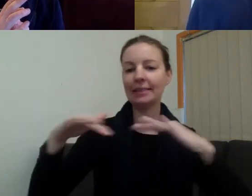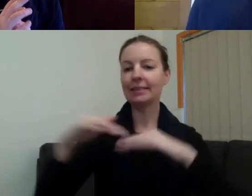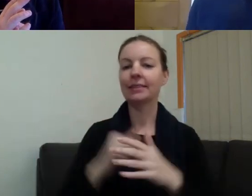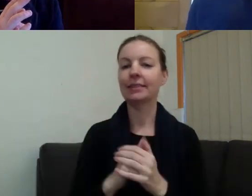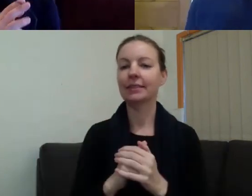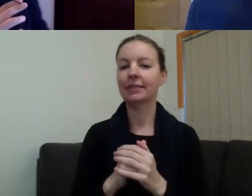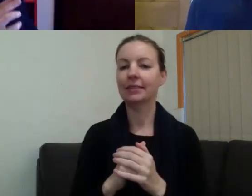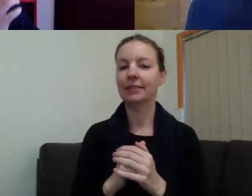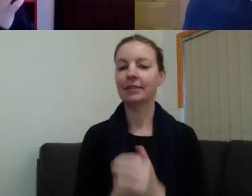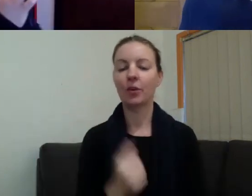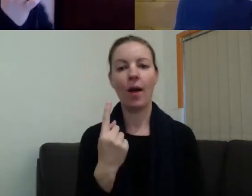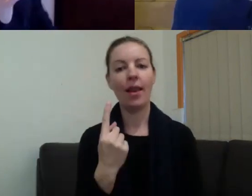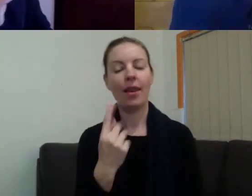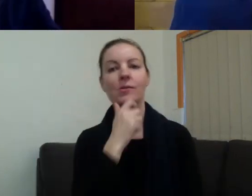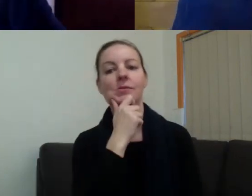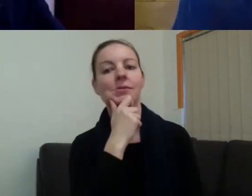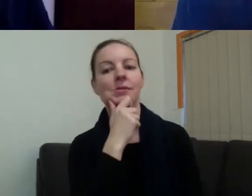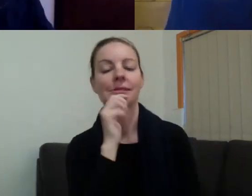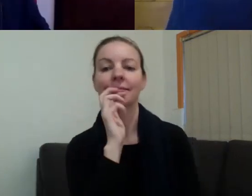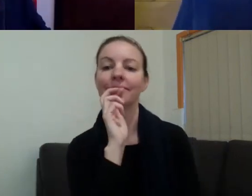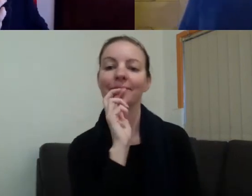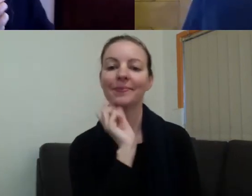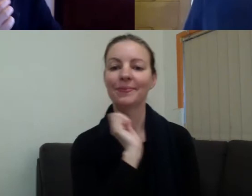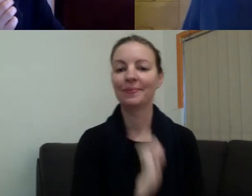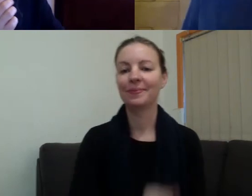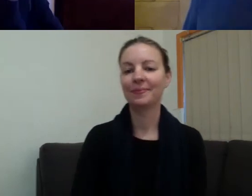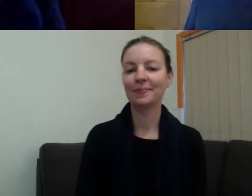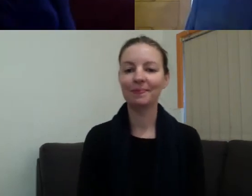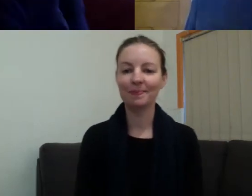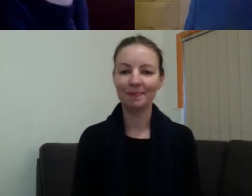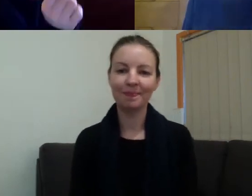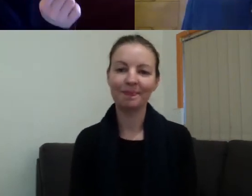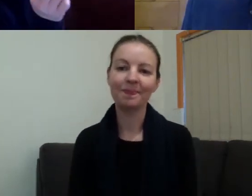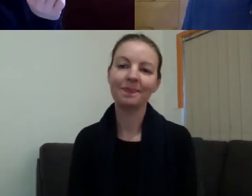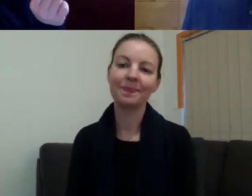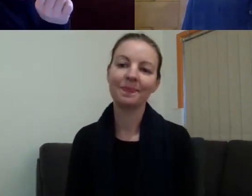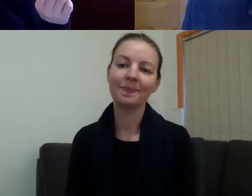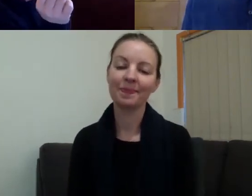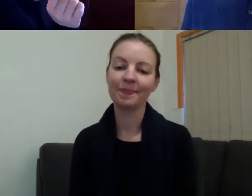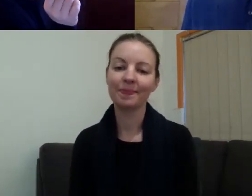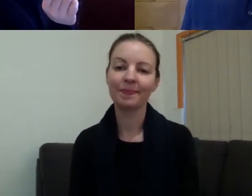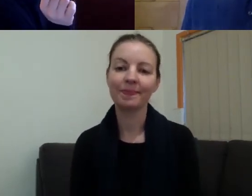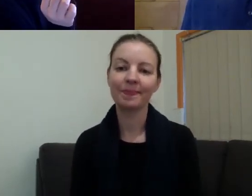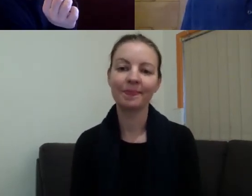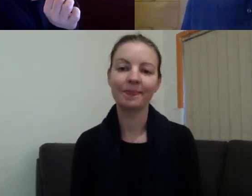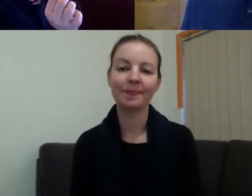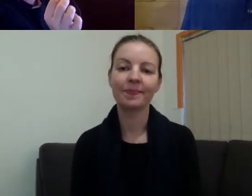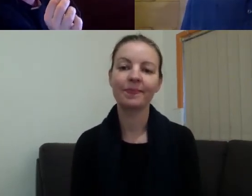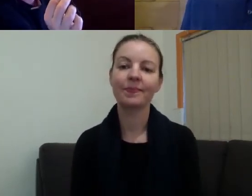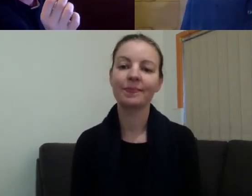One. OK. (LAUGHTER